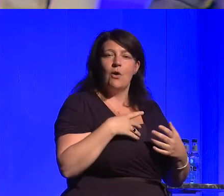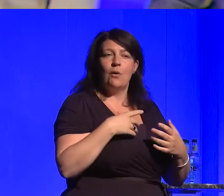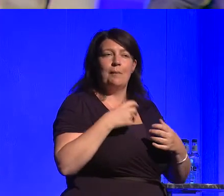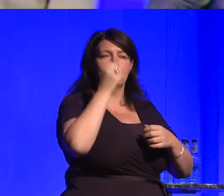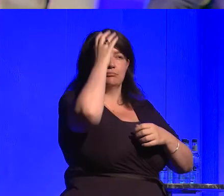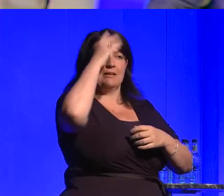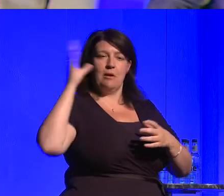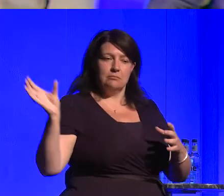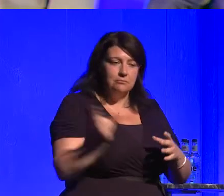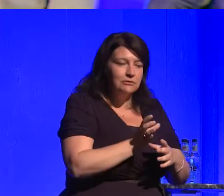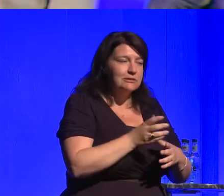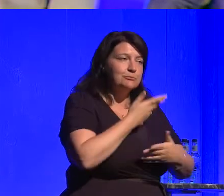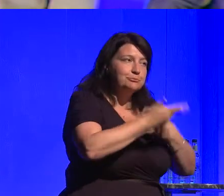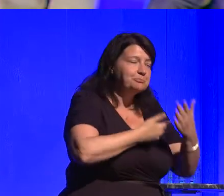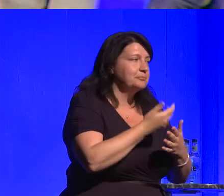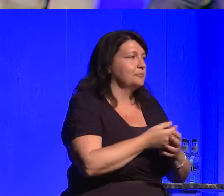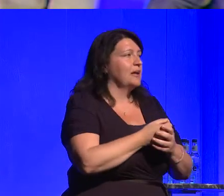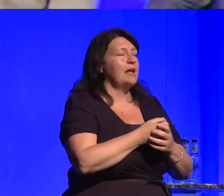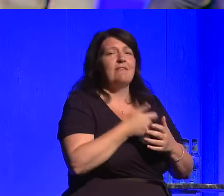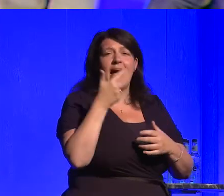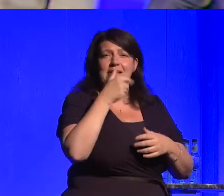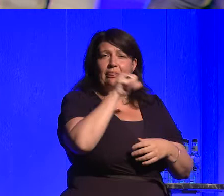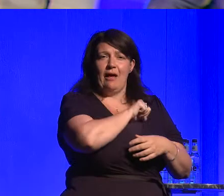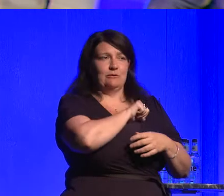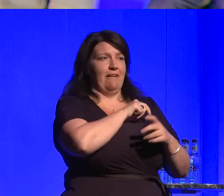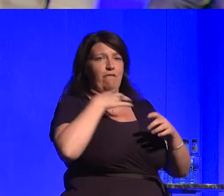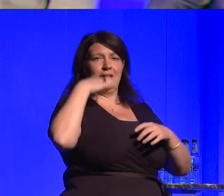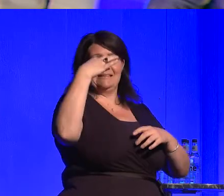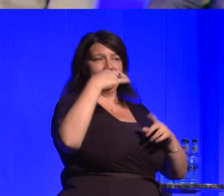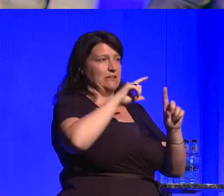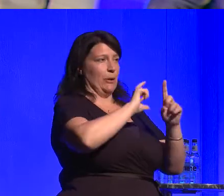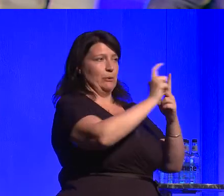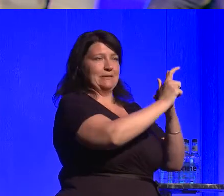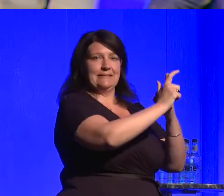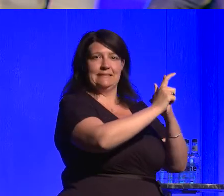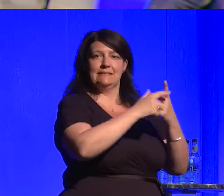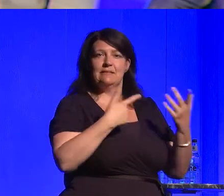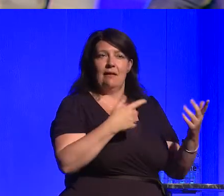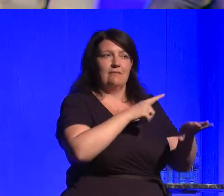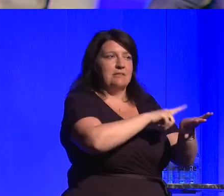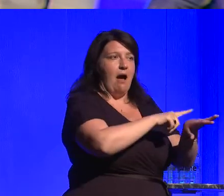I work with 18,000 volunteers in communities who bring their time, their creativity, their